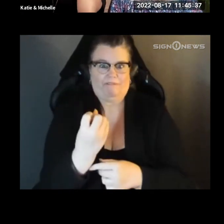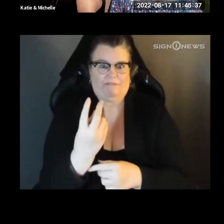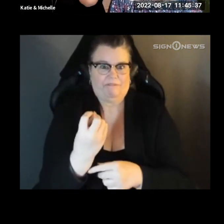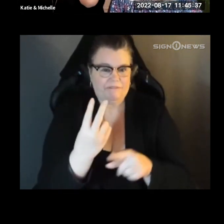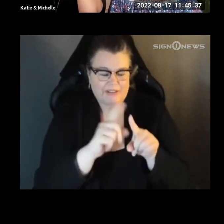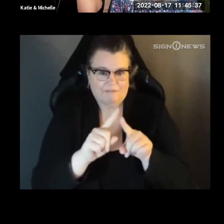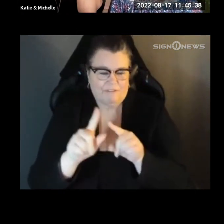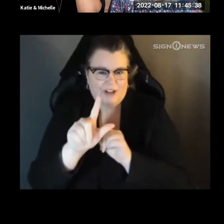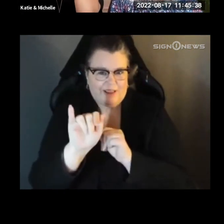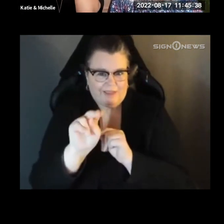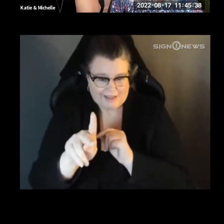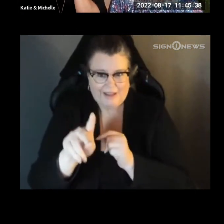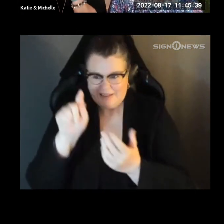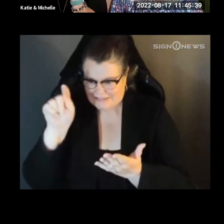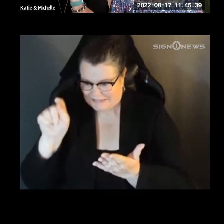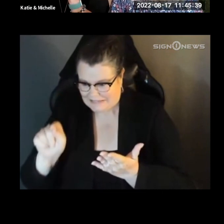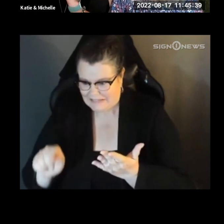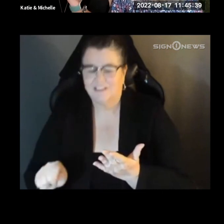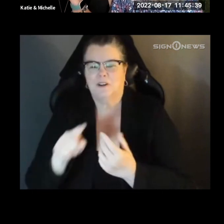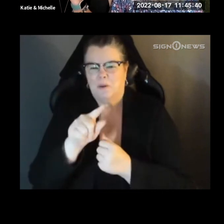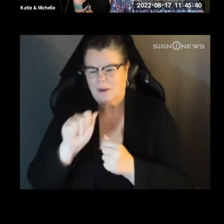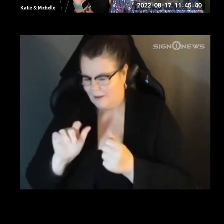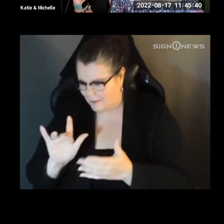it might be hard to keep up with so you can save the chat if you'd like to do that and